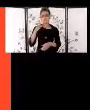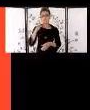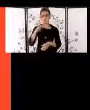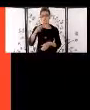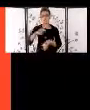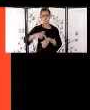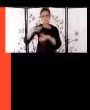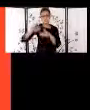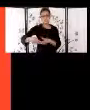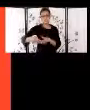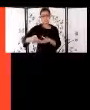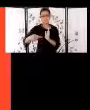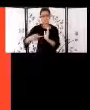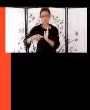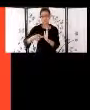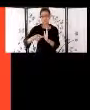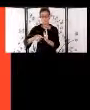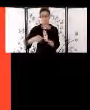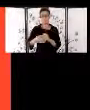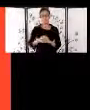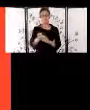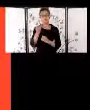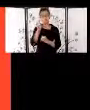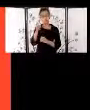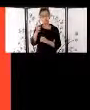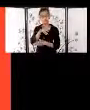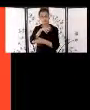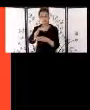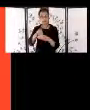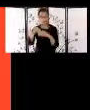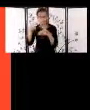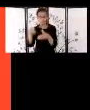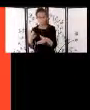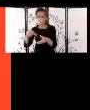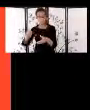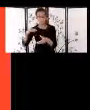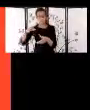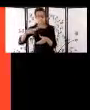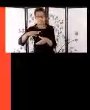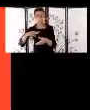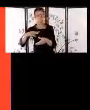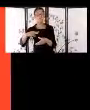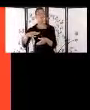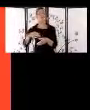wish to also apply for a different project as an individual, you must demonstrate and